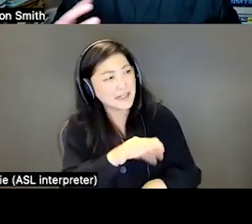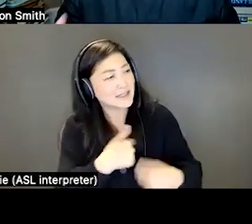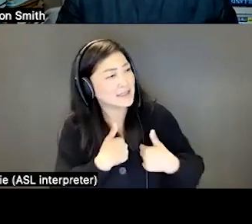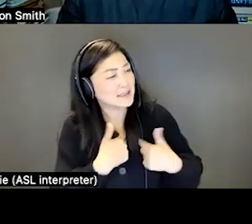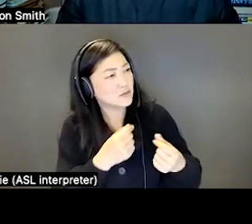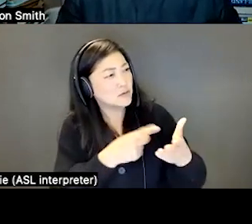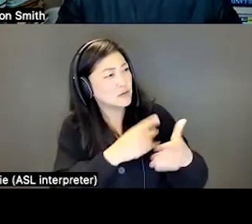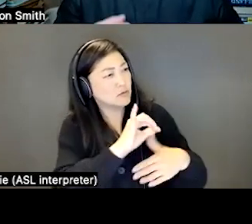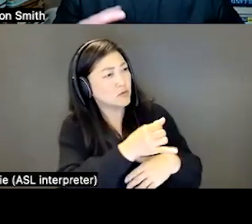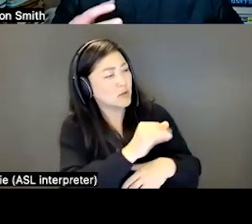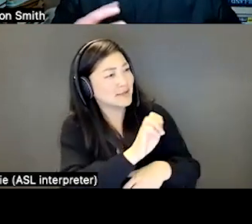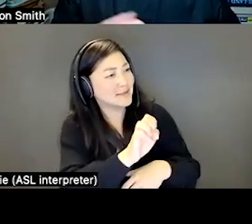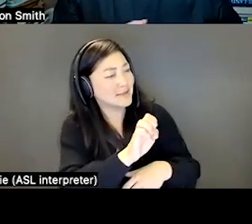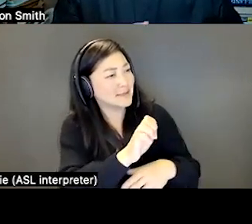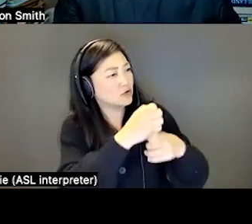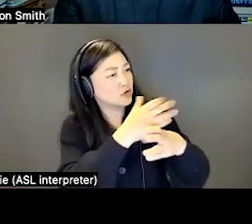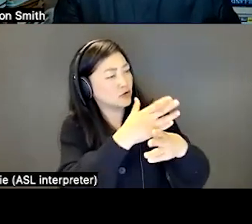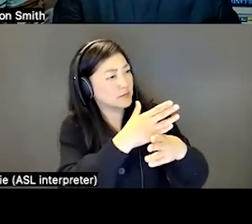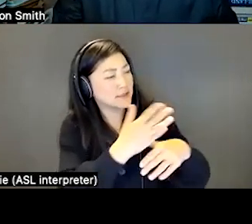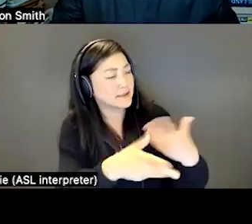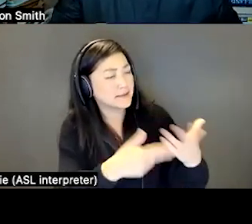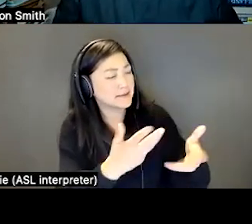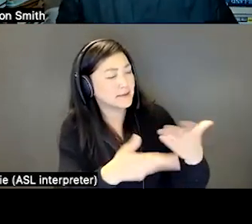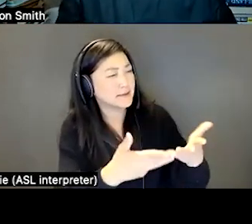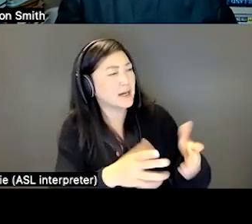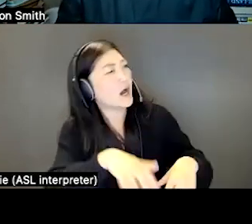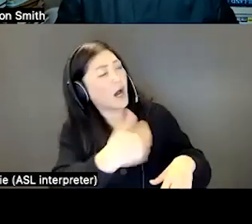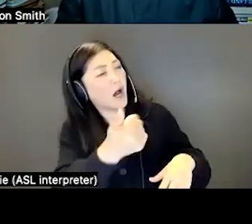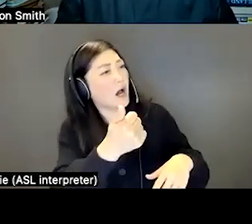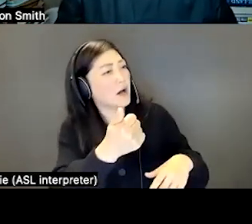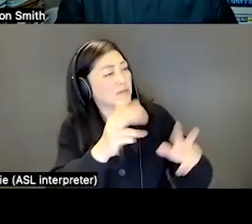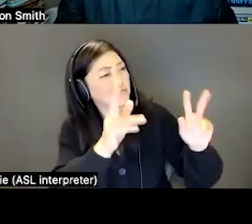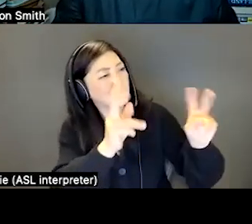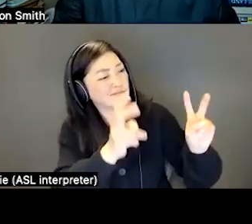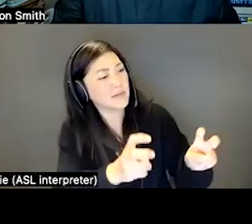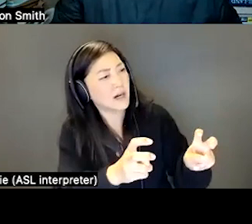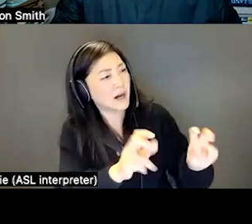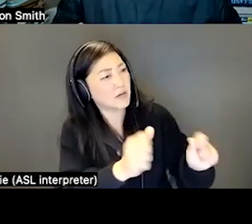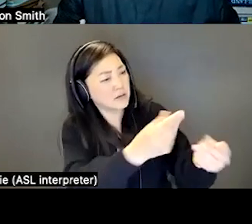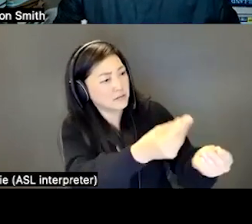or I'm reading about East Germany, or, you know... What other titles could you give me?" And it's,